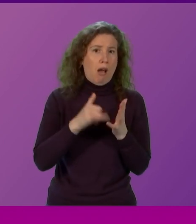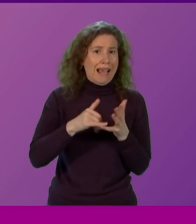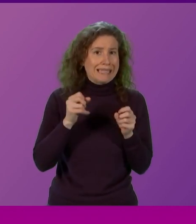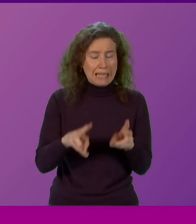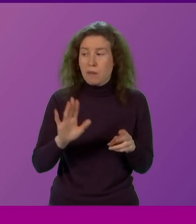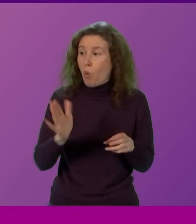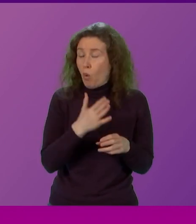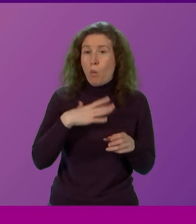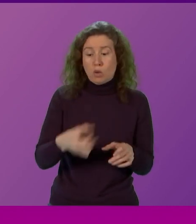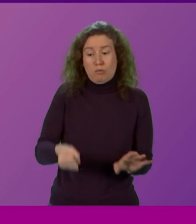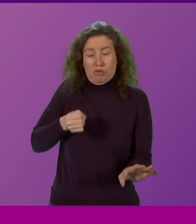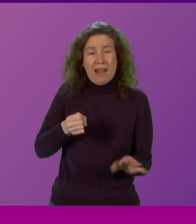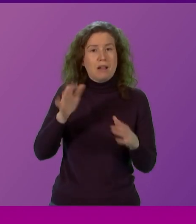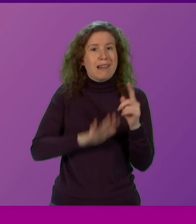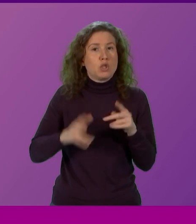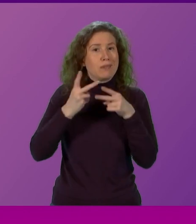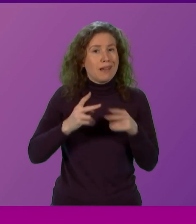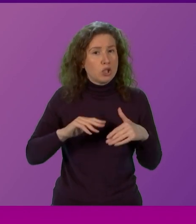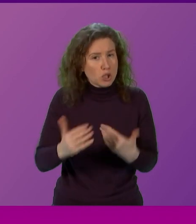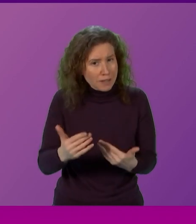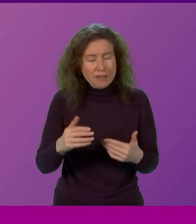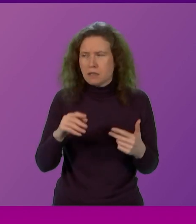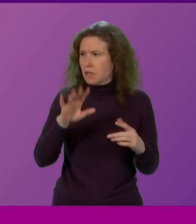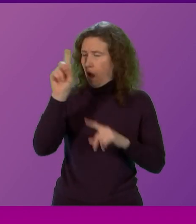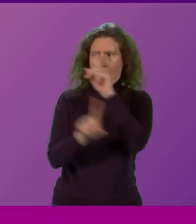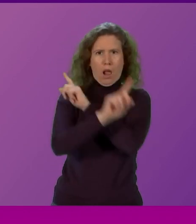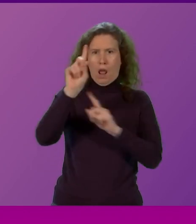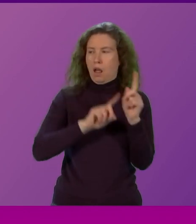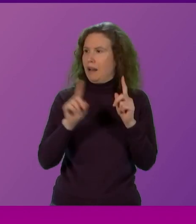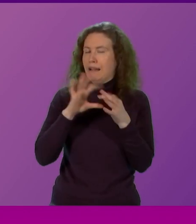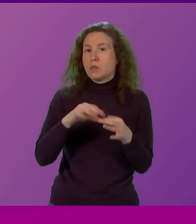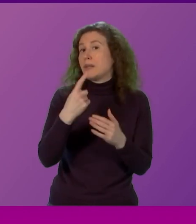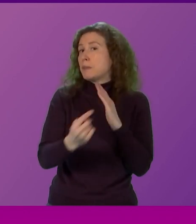on a national care service; and all of them are all over the place on independence.